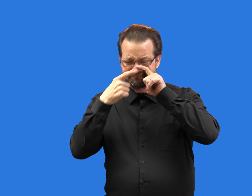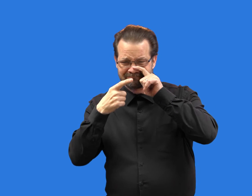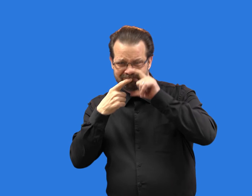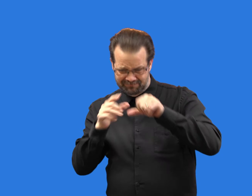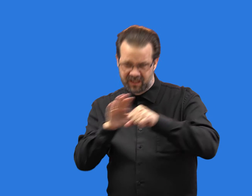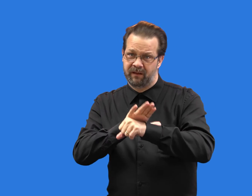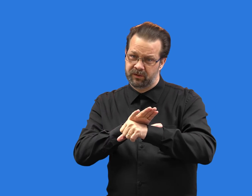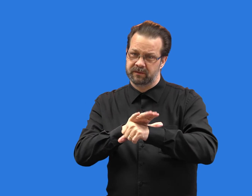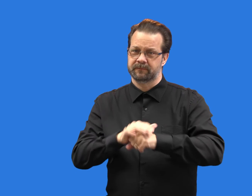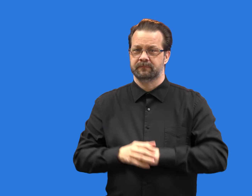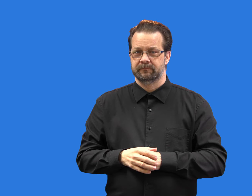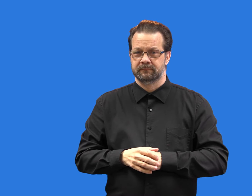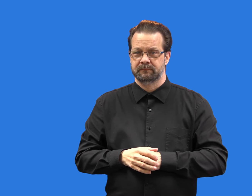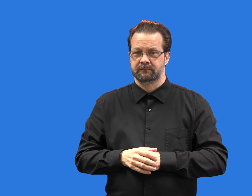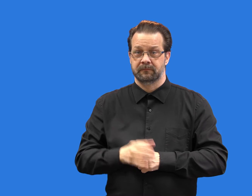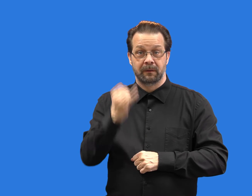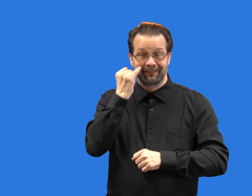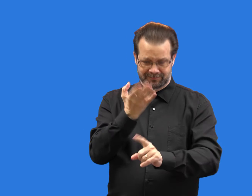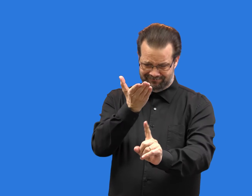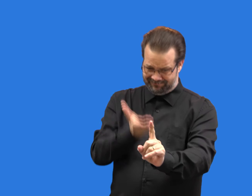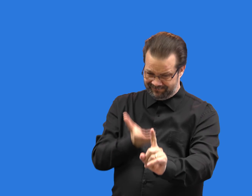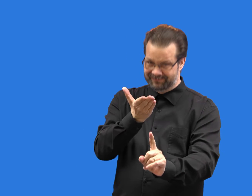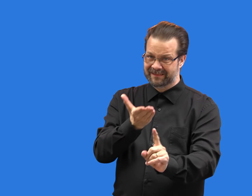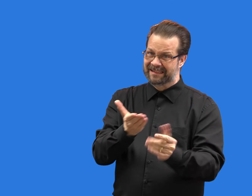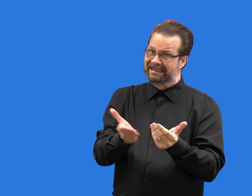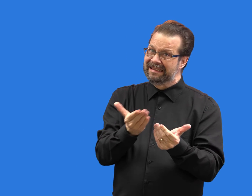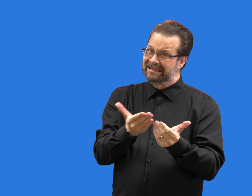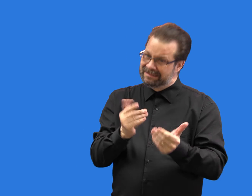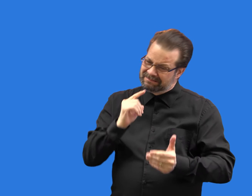If possible, stay away from people who are at high risk